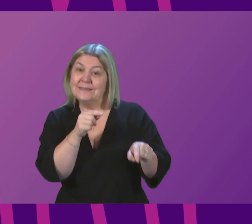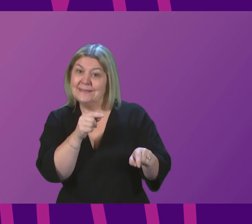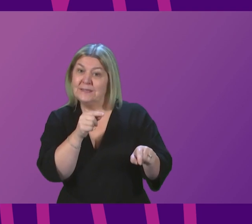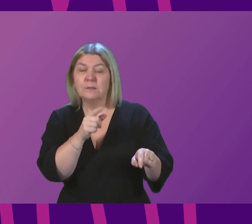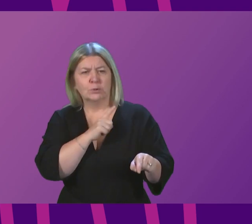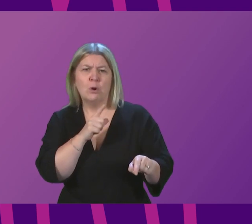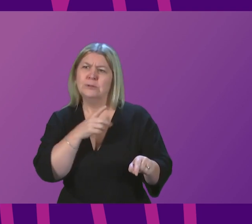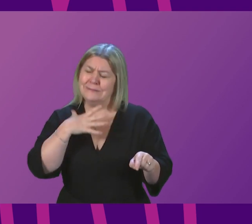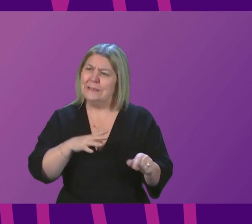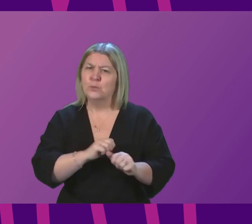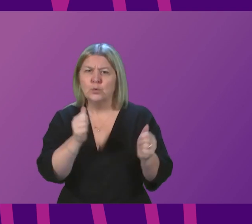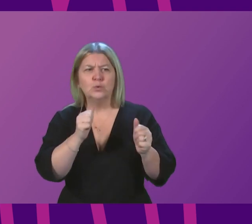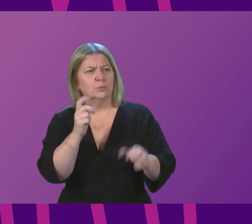of good quality trade-unionised green jobs?